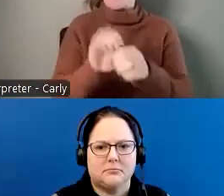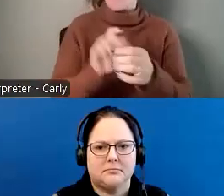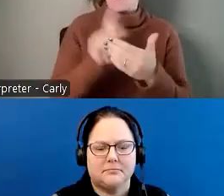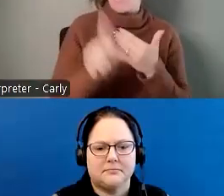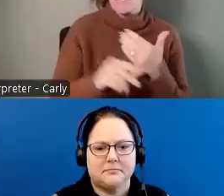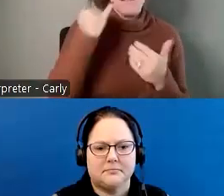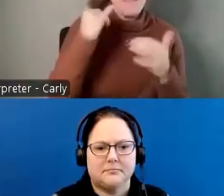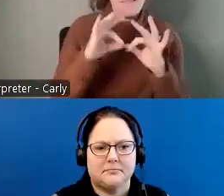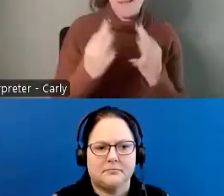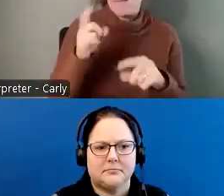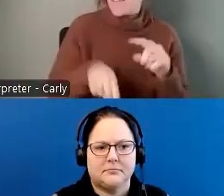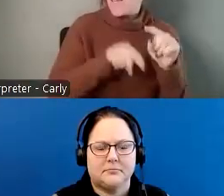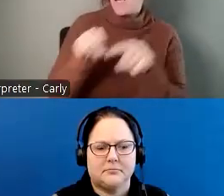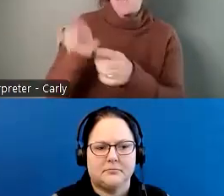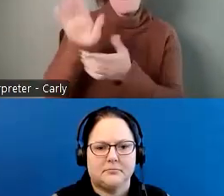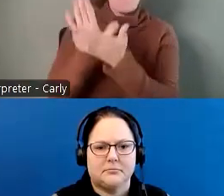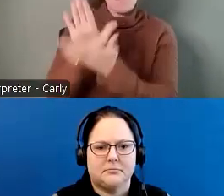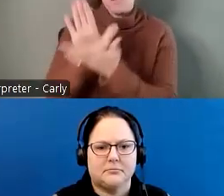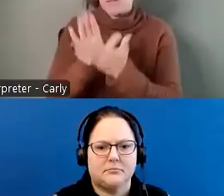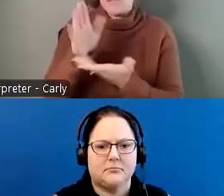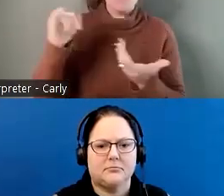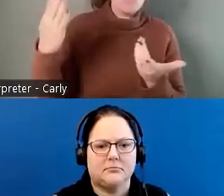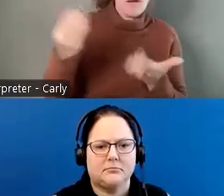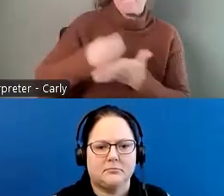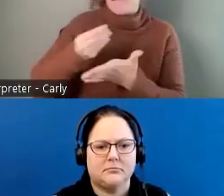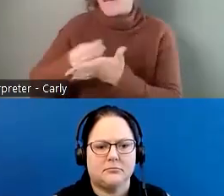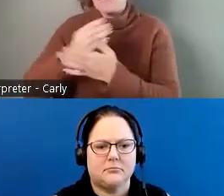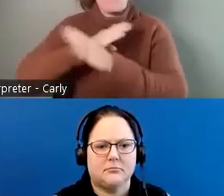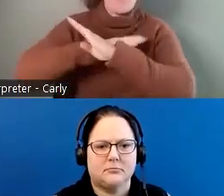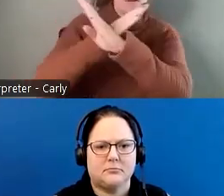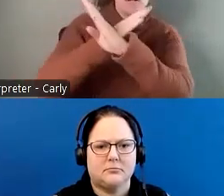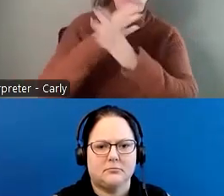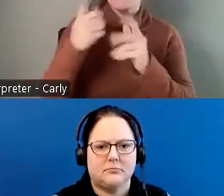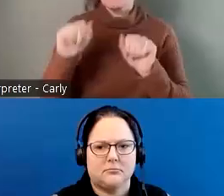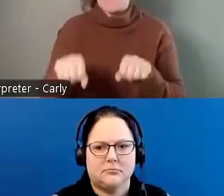make it in person for whatever reason, jobs, financial barriers, can we do this on Zoom,